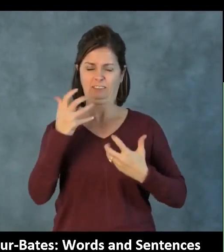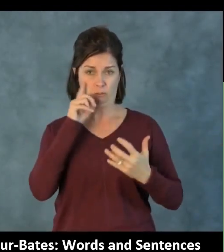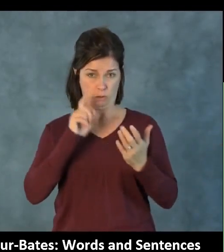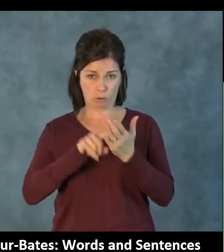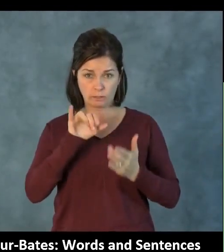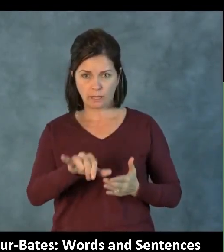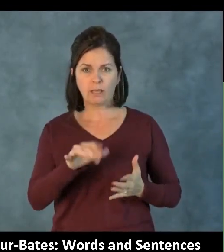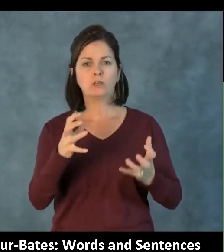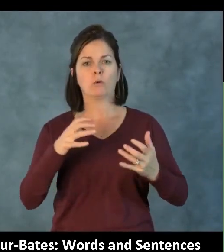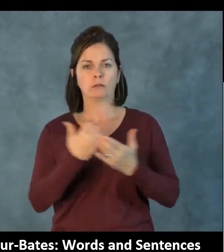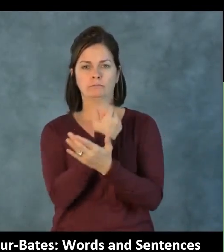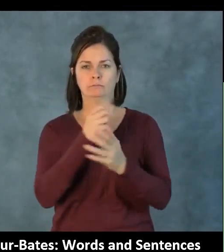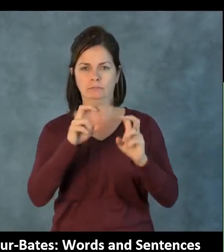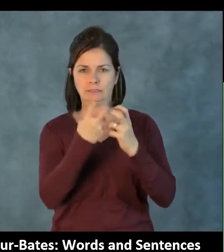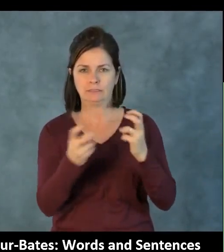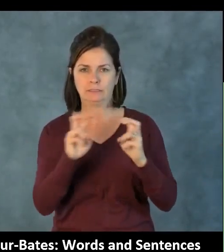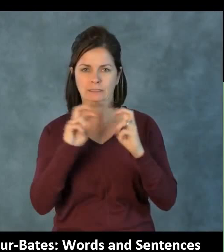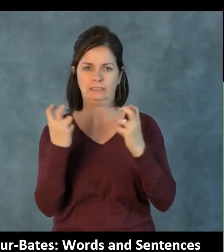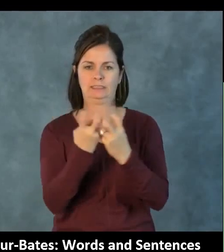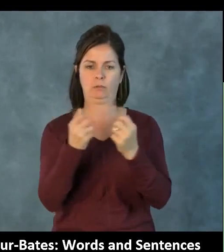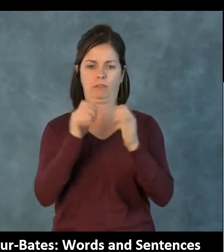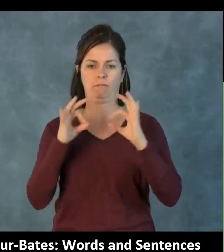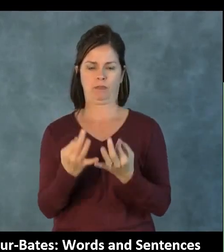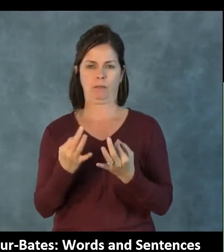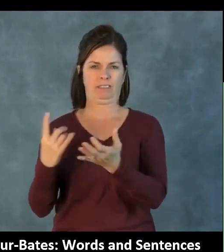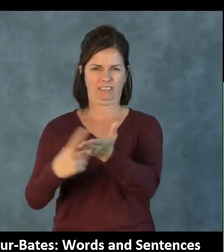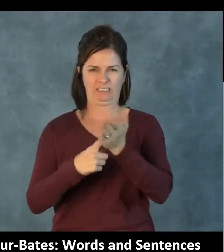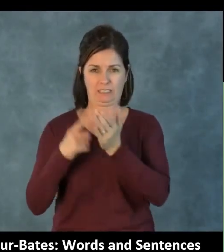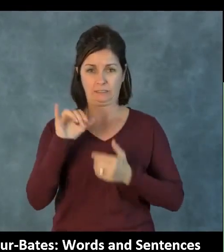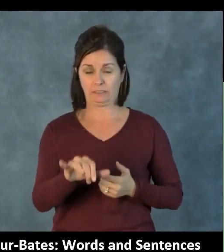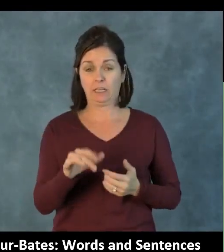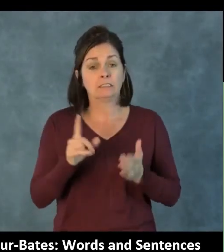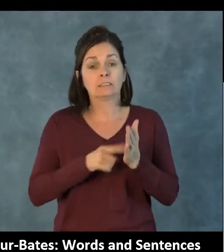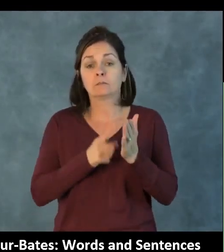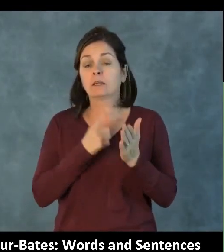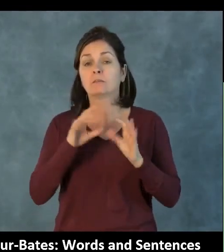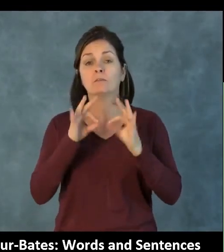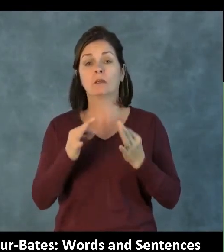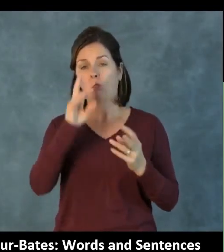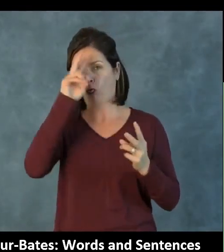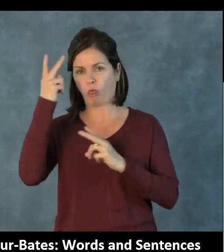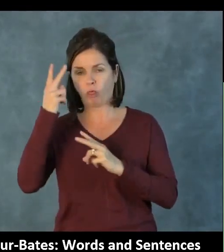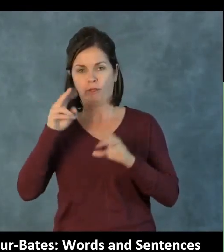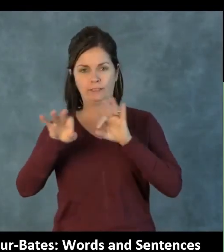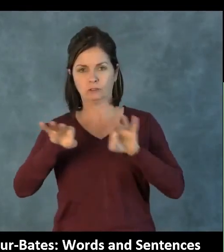and reconcile that. Sometimes, families may misunderstand the instructions.